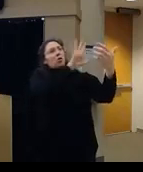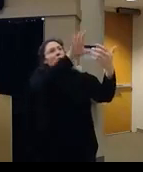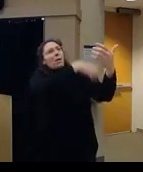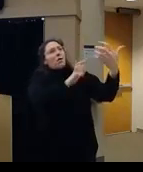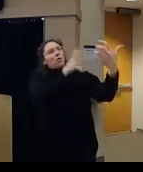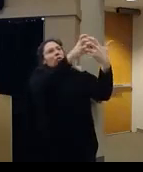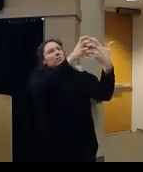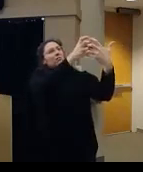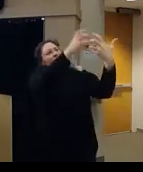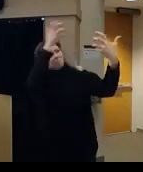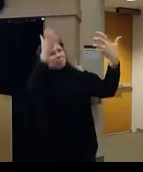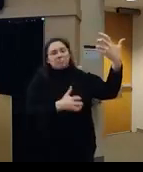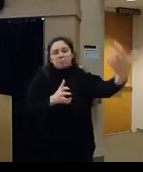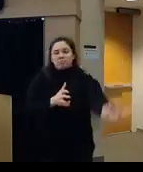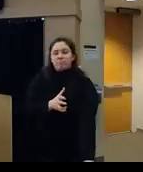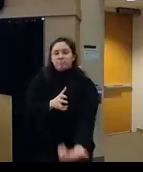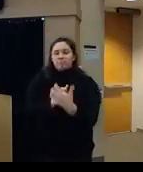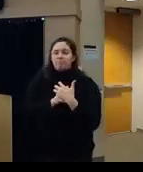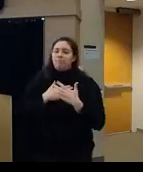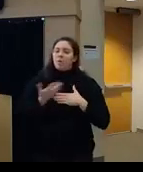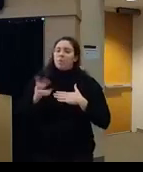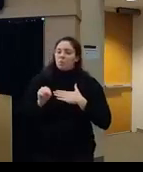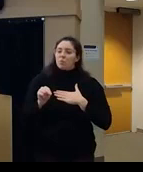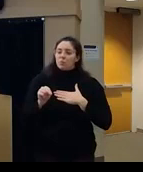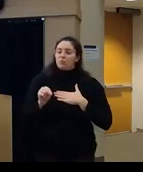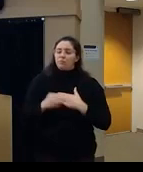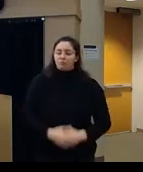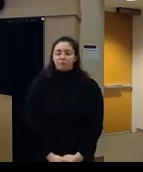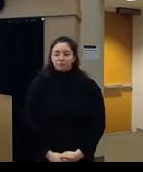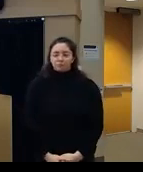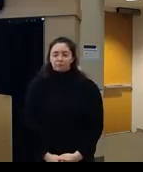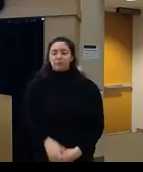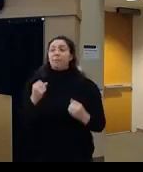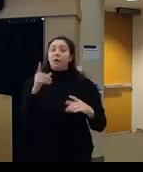own reality and that's how we take power back real quick example uh many of you may be old enough to